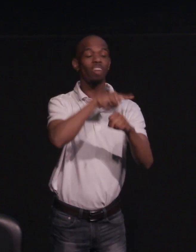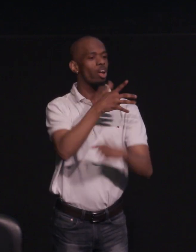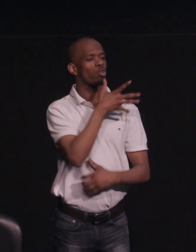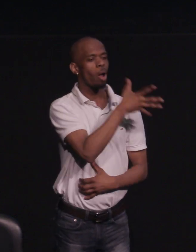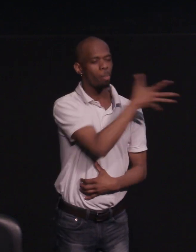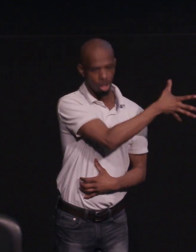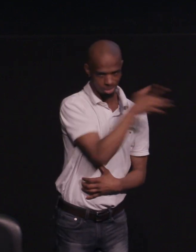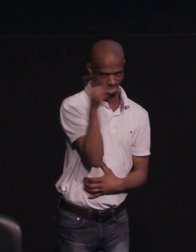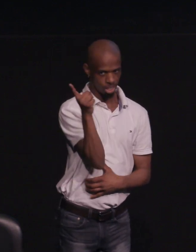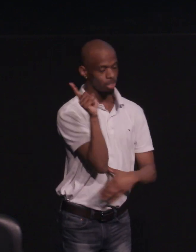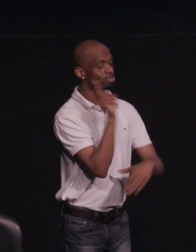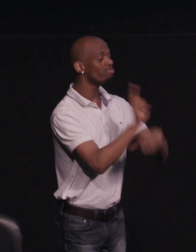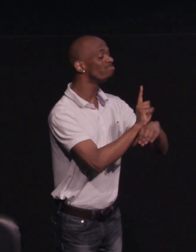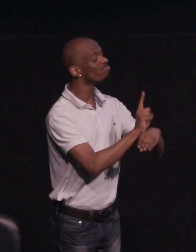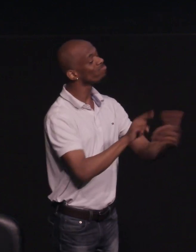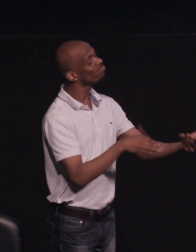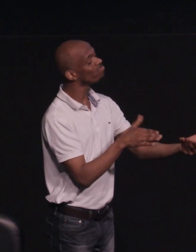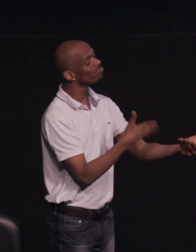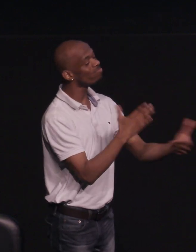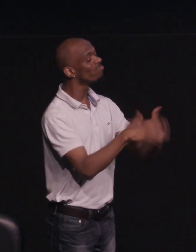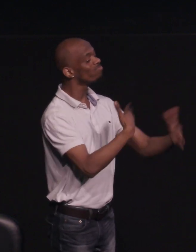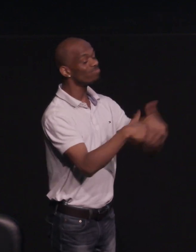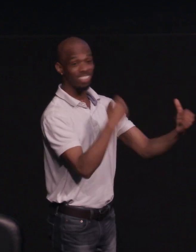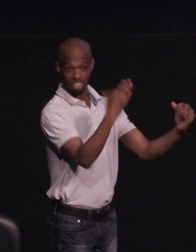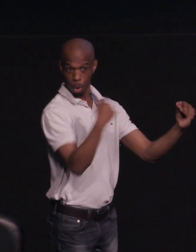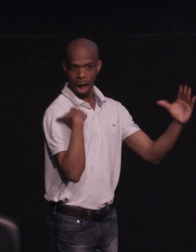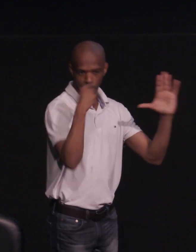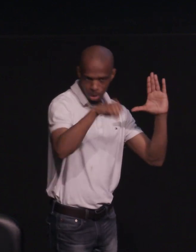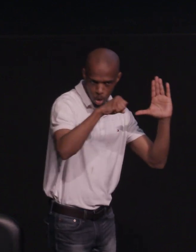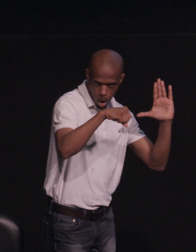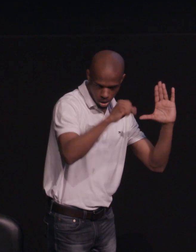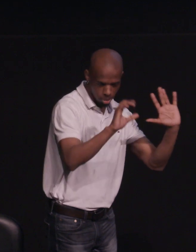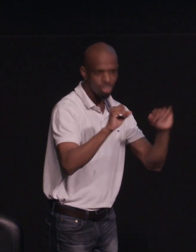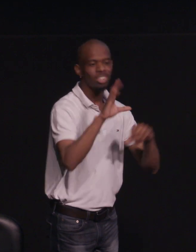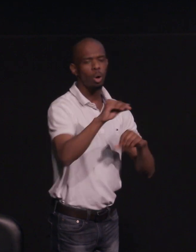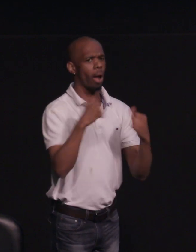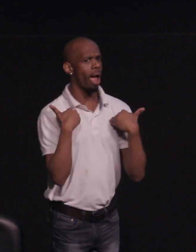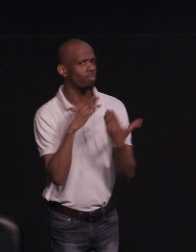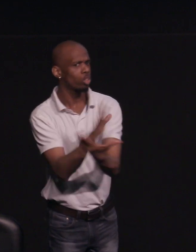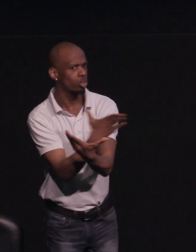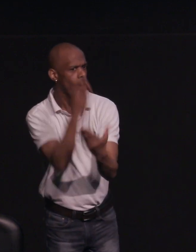So as we're leaving, I will play the song for you. It's on Spotify if you wanna, like,